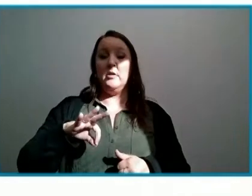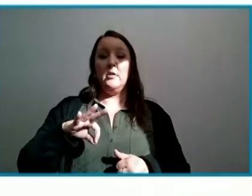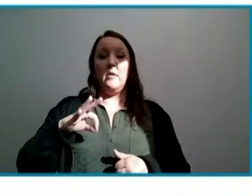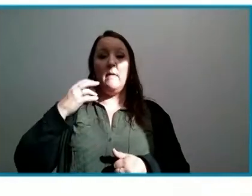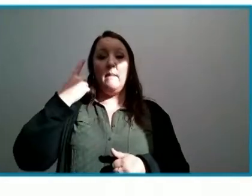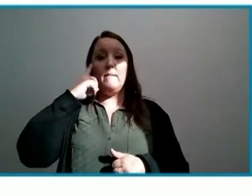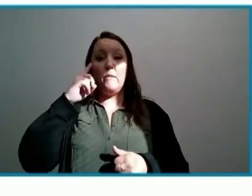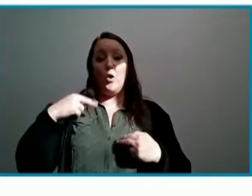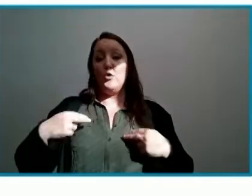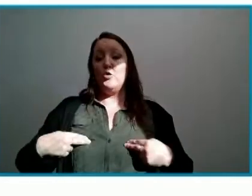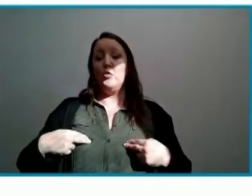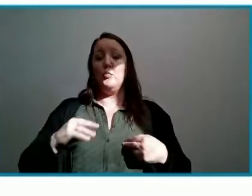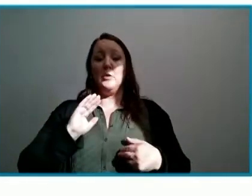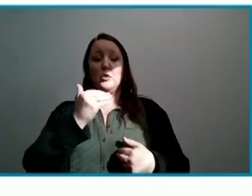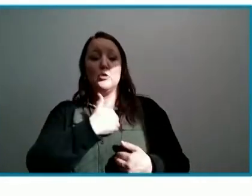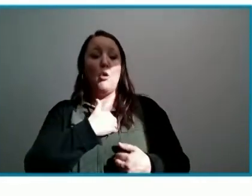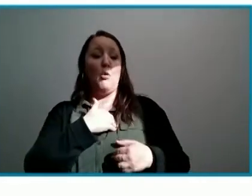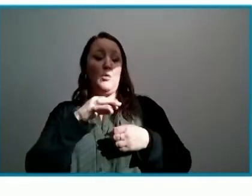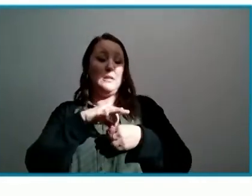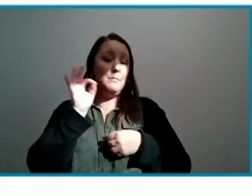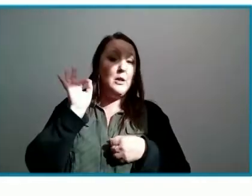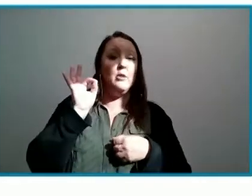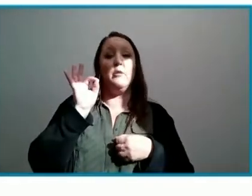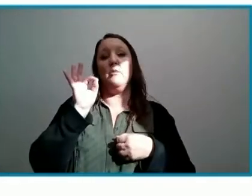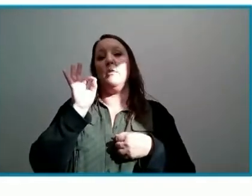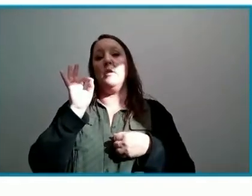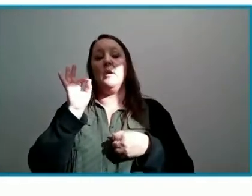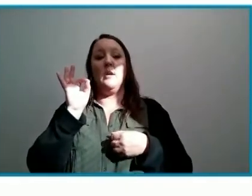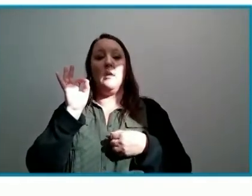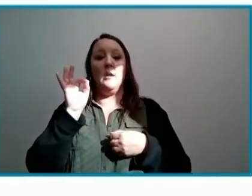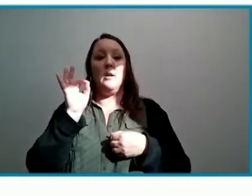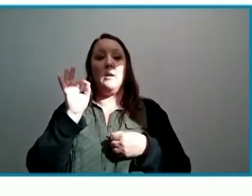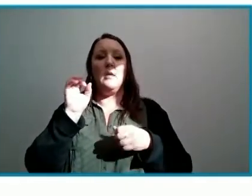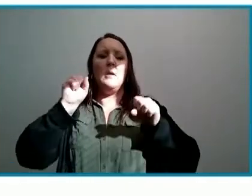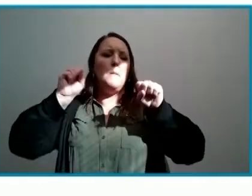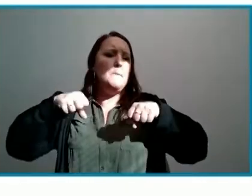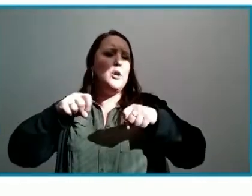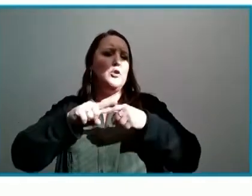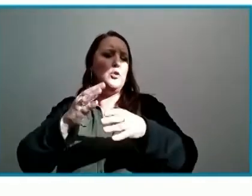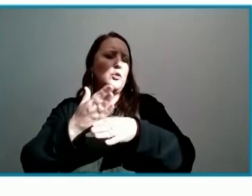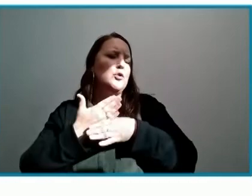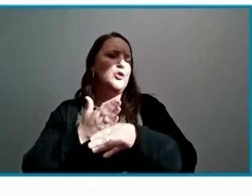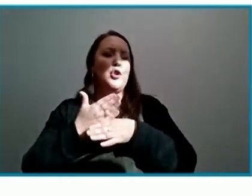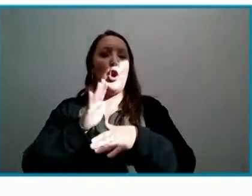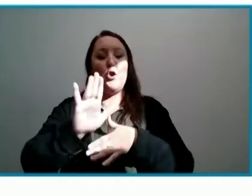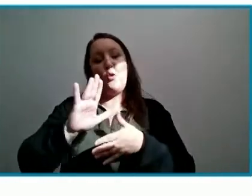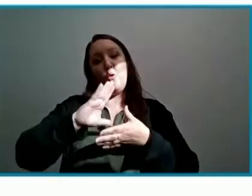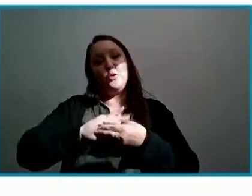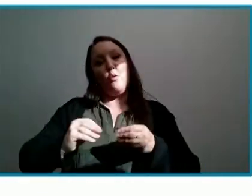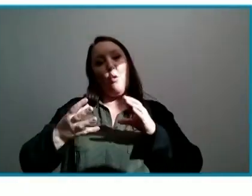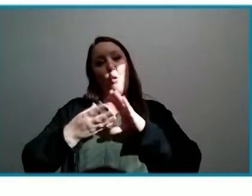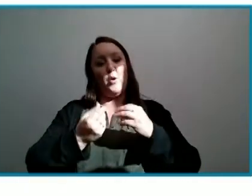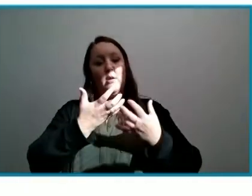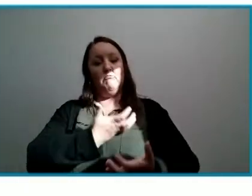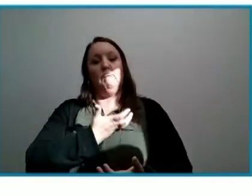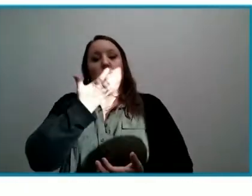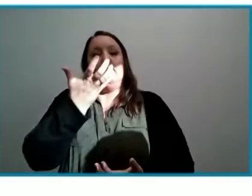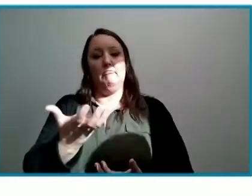a human spirit is the ability to share your, your story, at least with one, one person. You know, It,